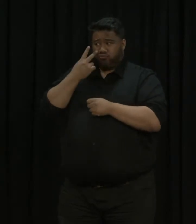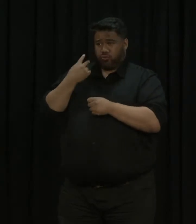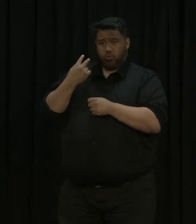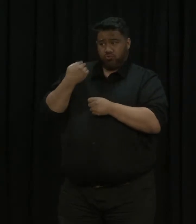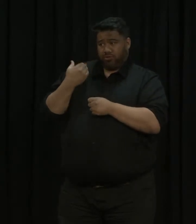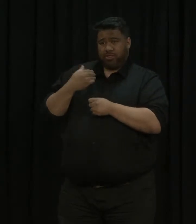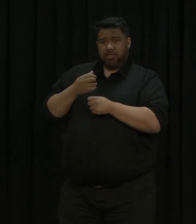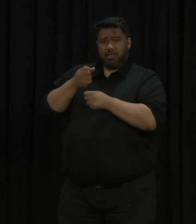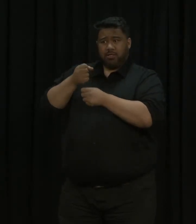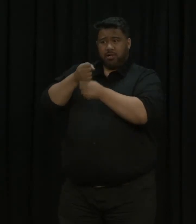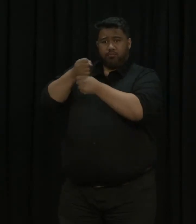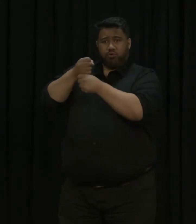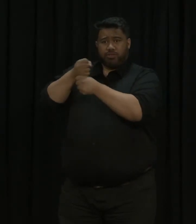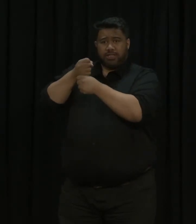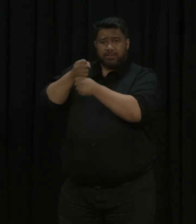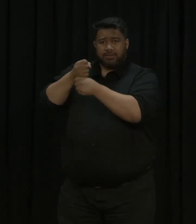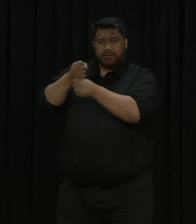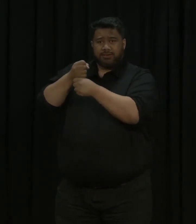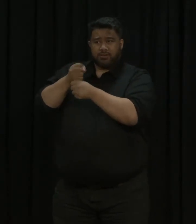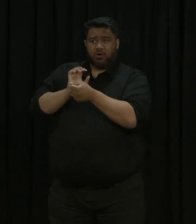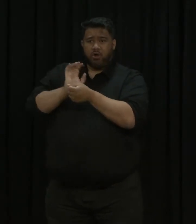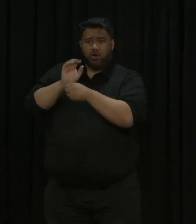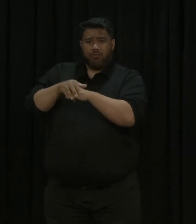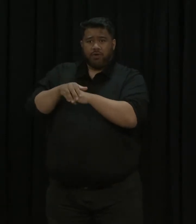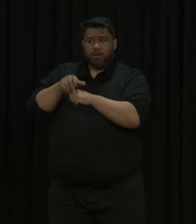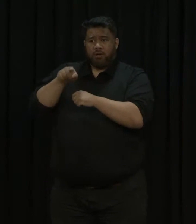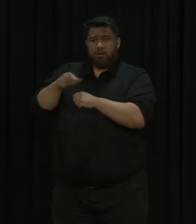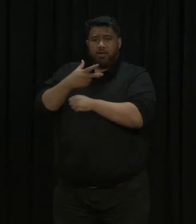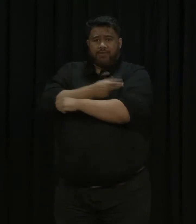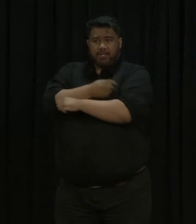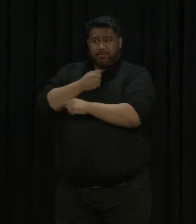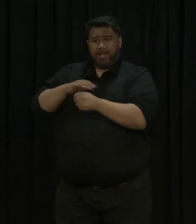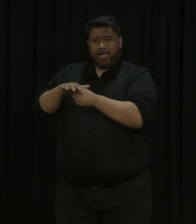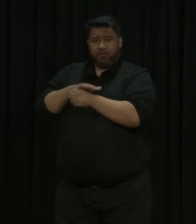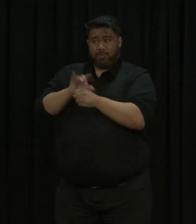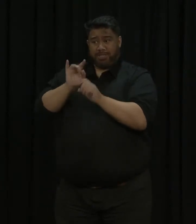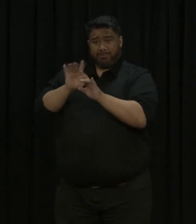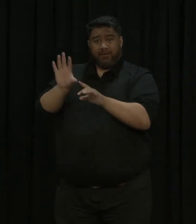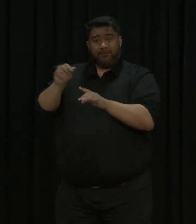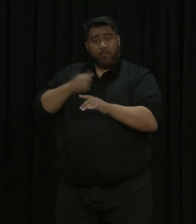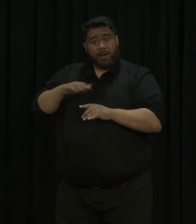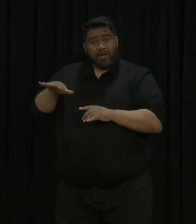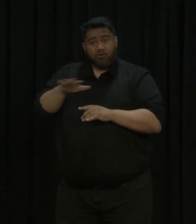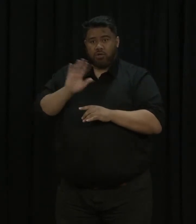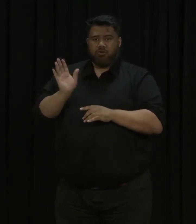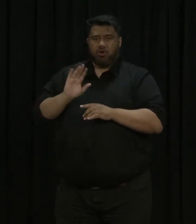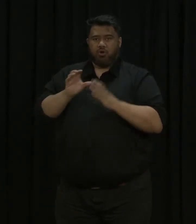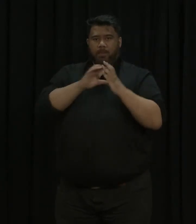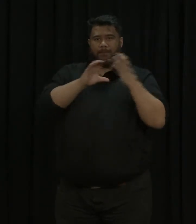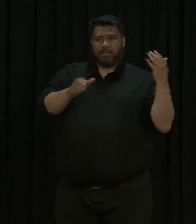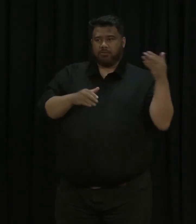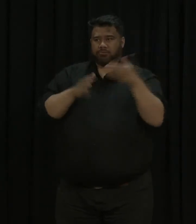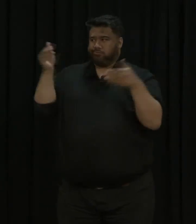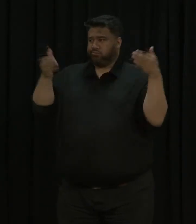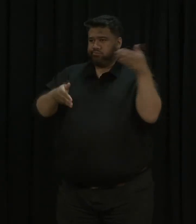other people getting off being vaccinated? If we talk about a protest